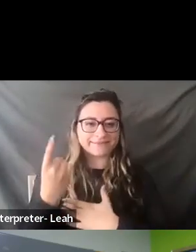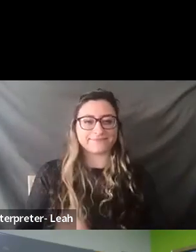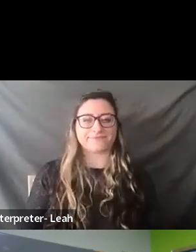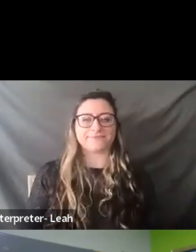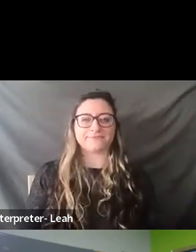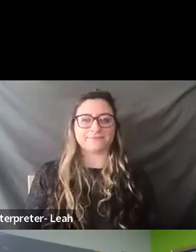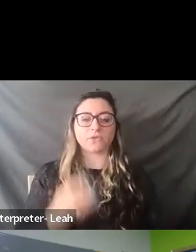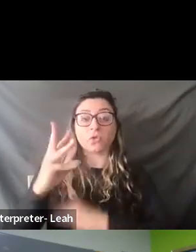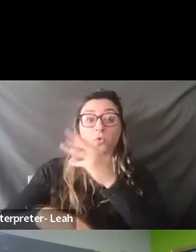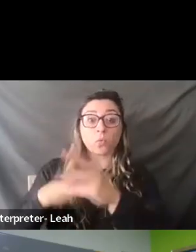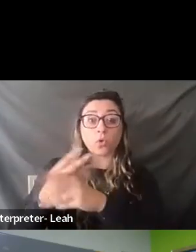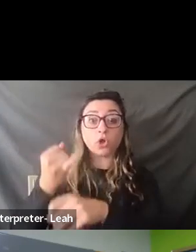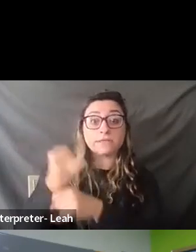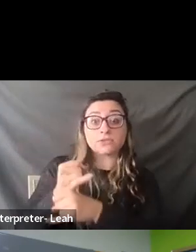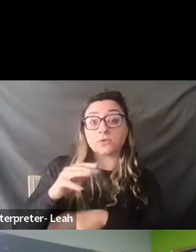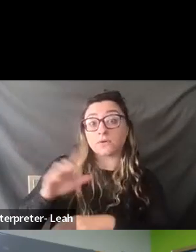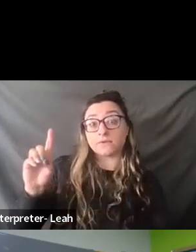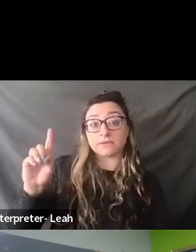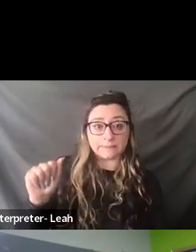I'm Marcie Roth, the executive director of the World Institute on Disability and a proud member of the association of programs in rural independent living.